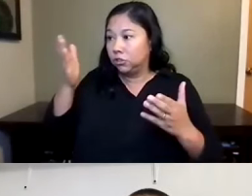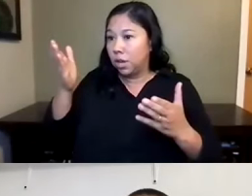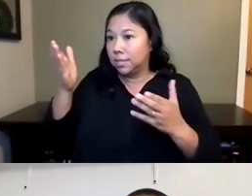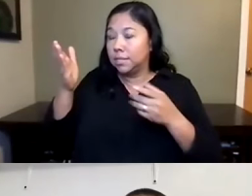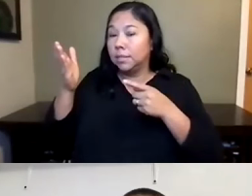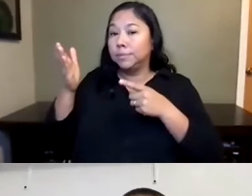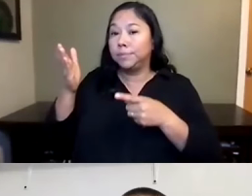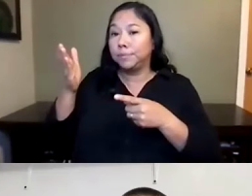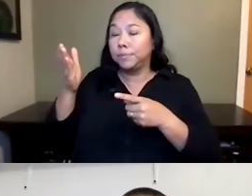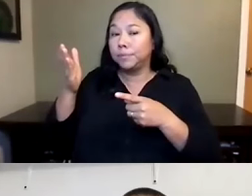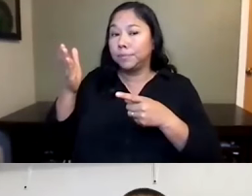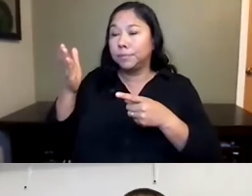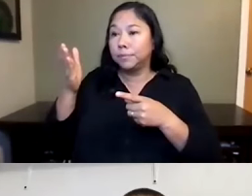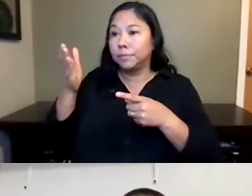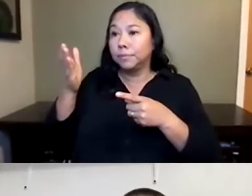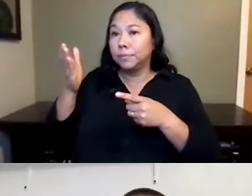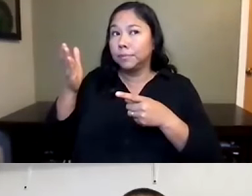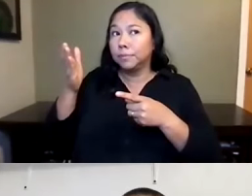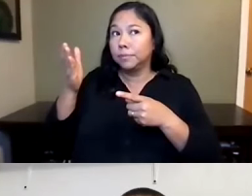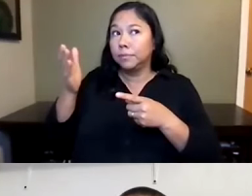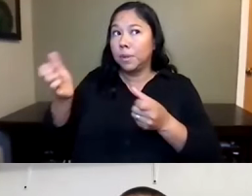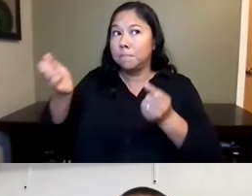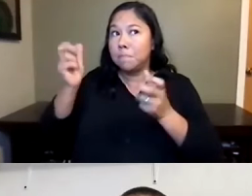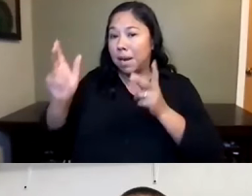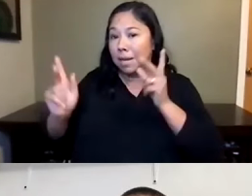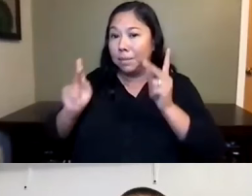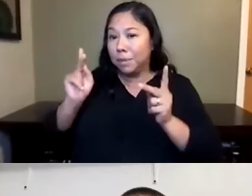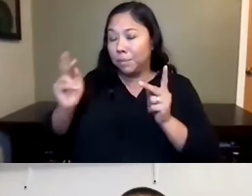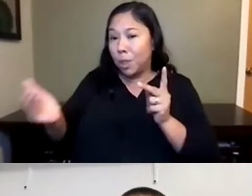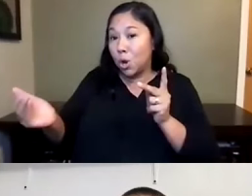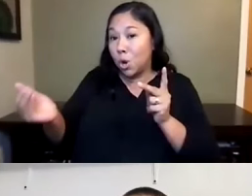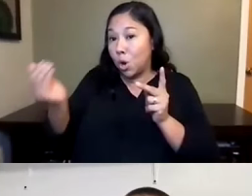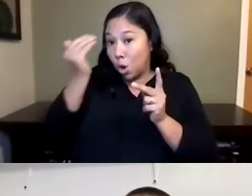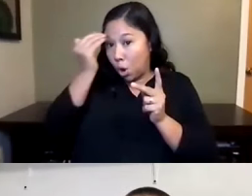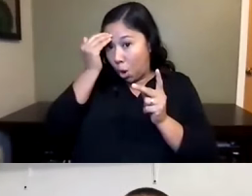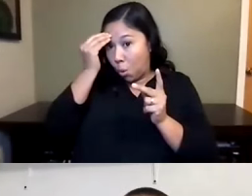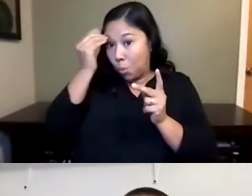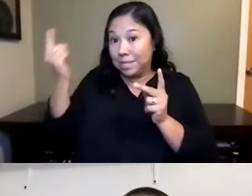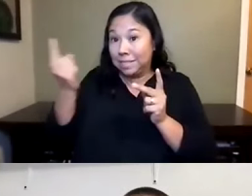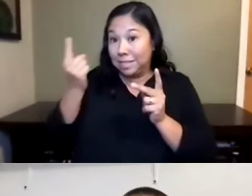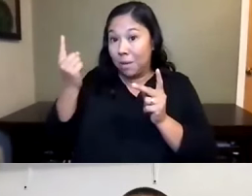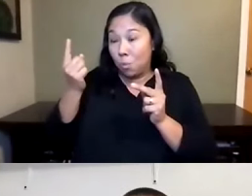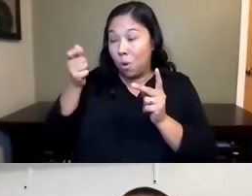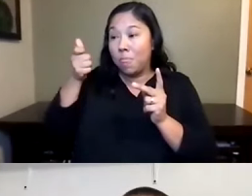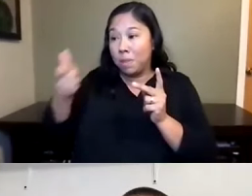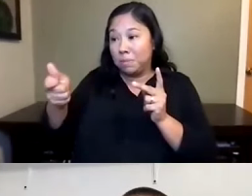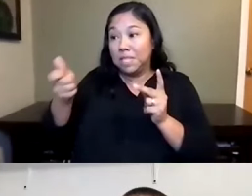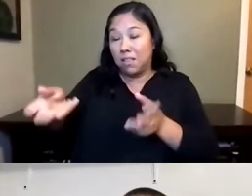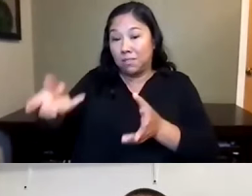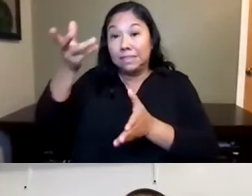a lot of people know someone who has died by now from COVID-19.